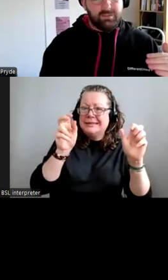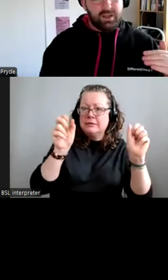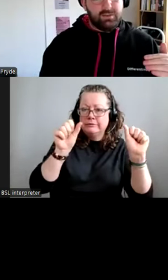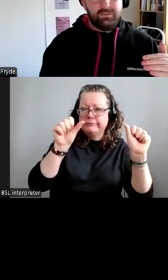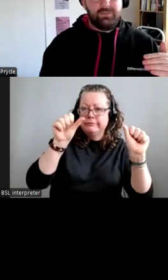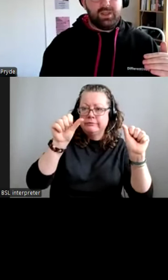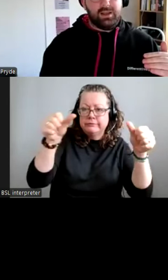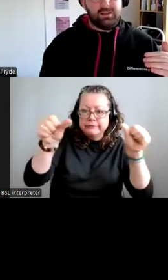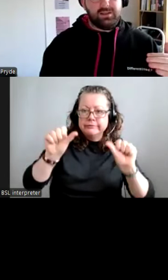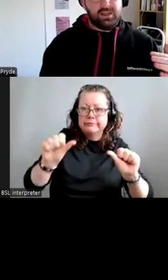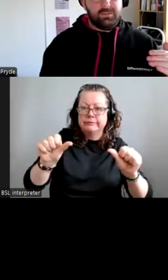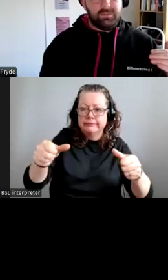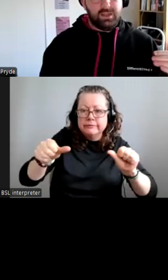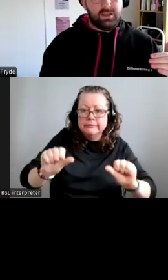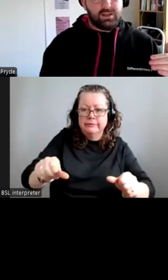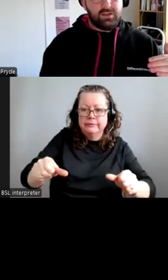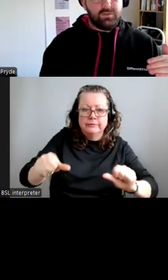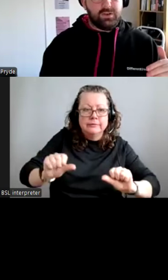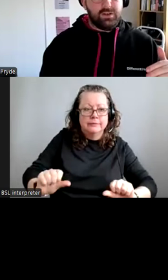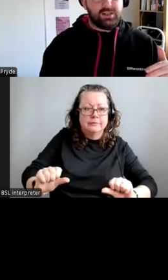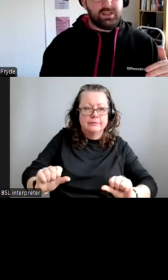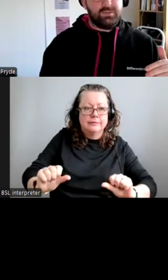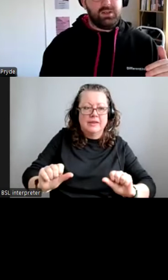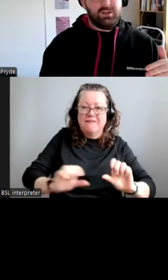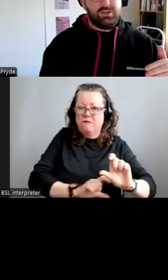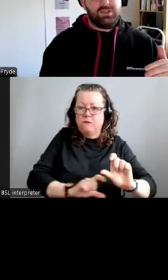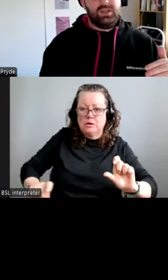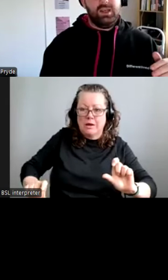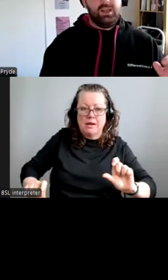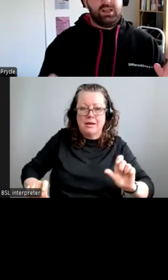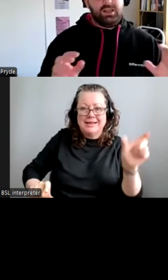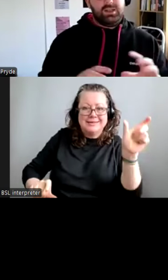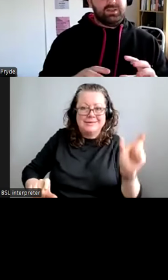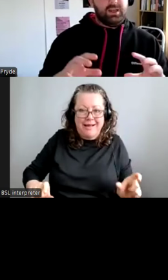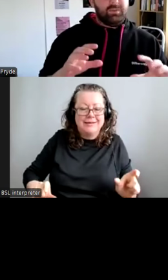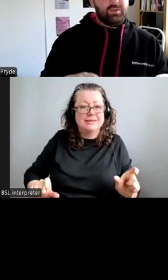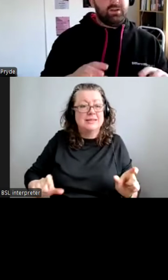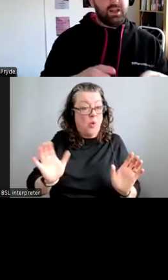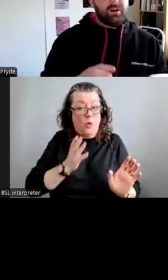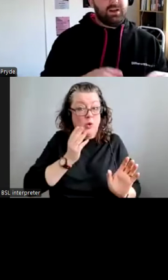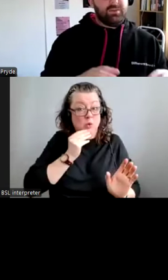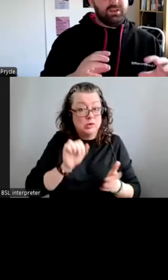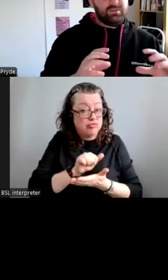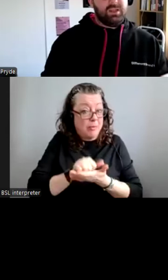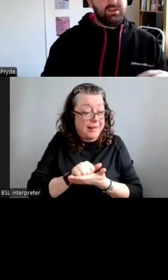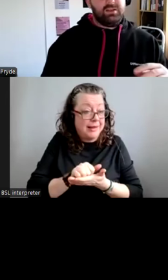the main, and the footer and asides being used. Each time a proper landmark element is made,